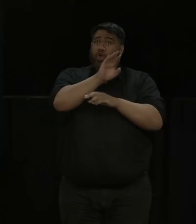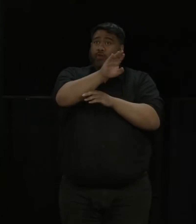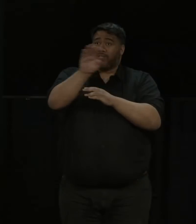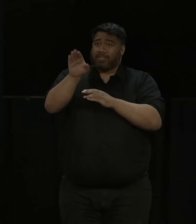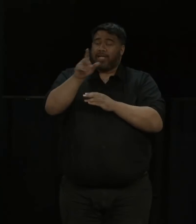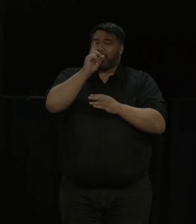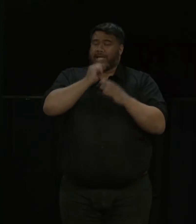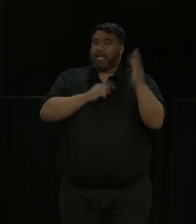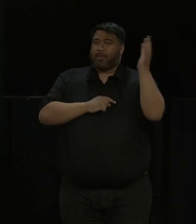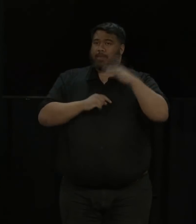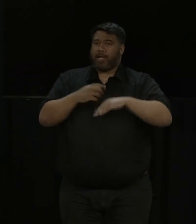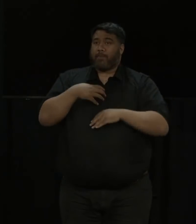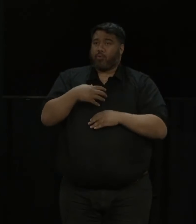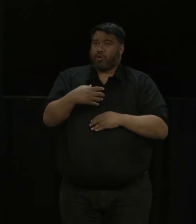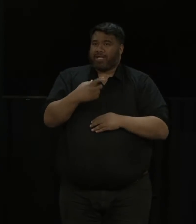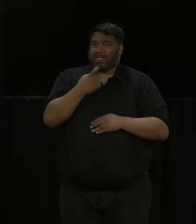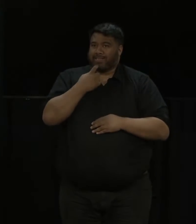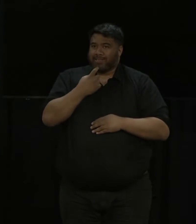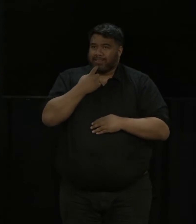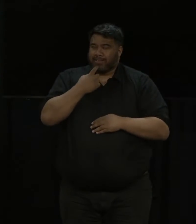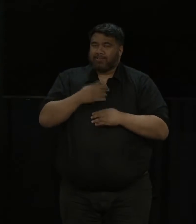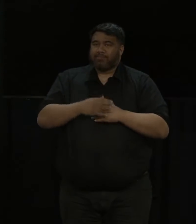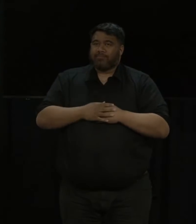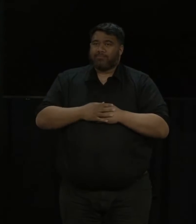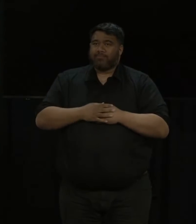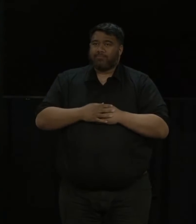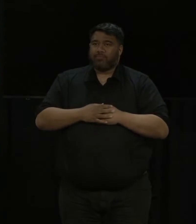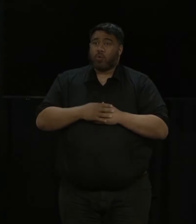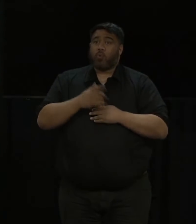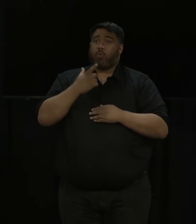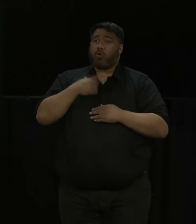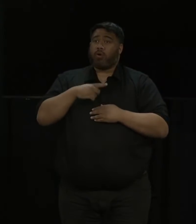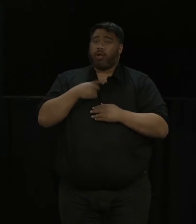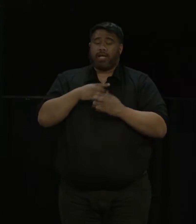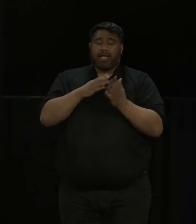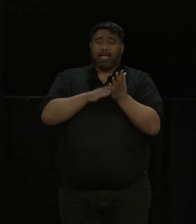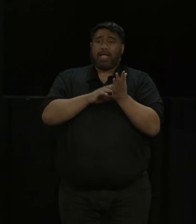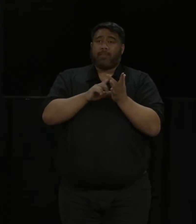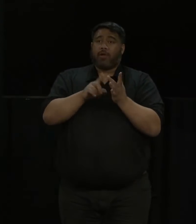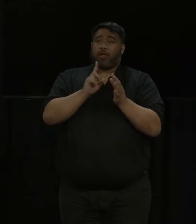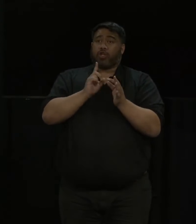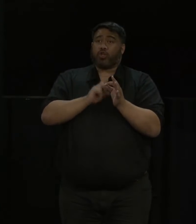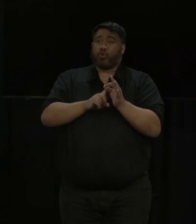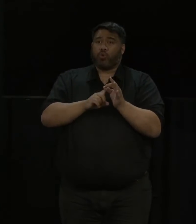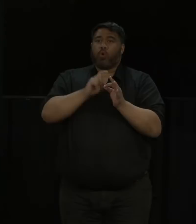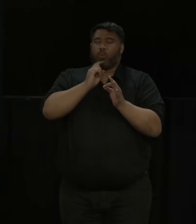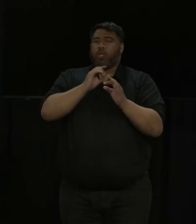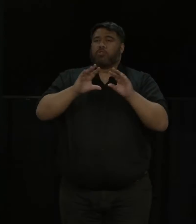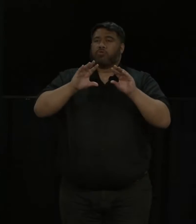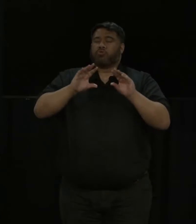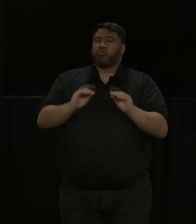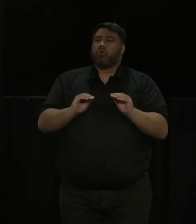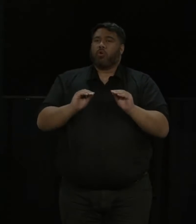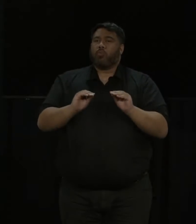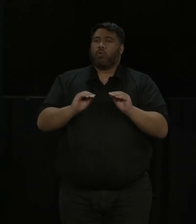find it easier to come home from January. And foreign nationals follow from April onwards, as we